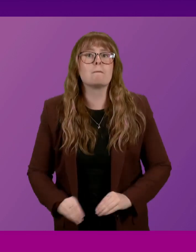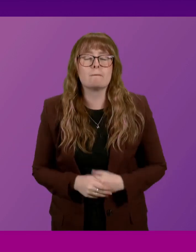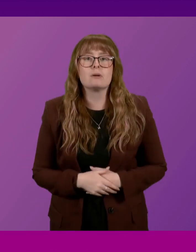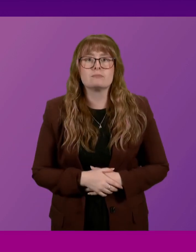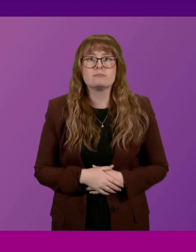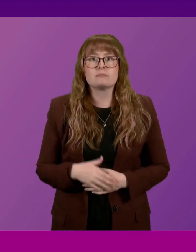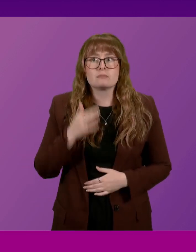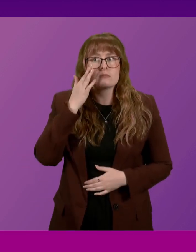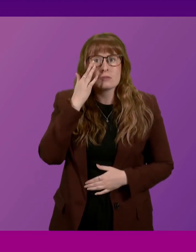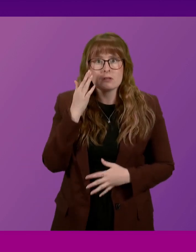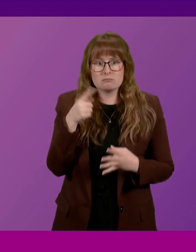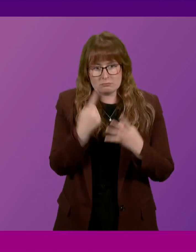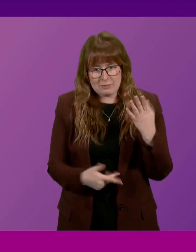Those are the actions that we are taking. As I indicated in my earlier answer to Mr Sarwar, the